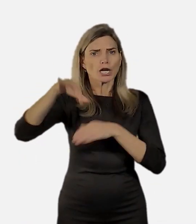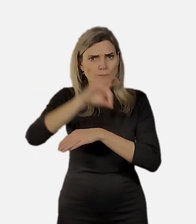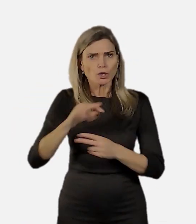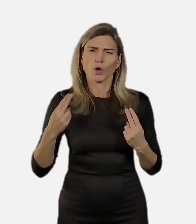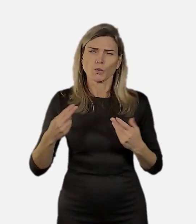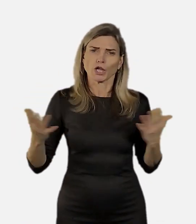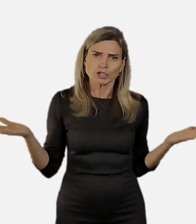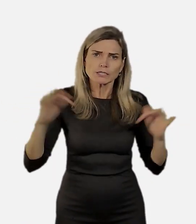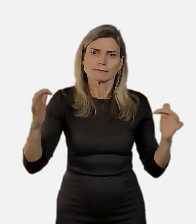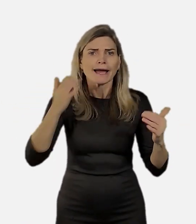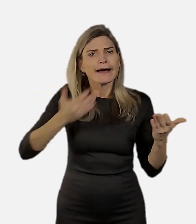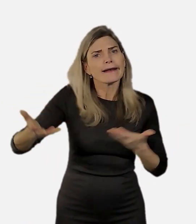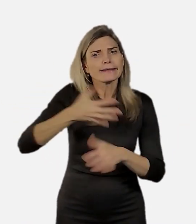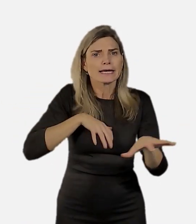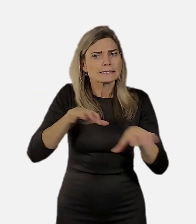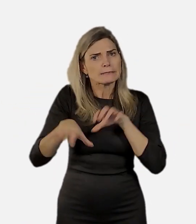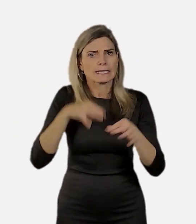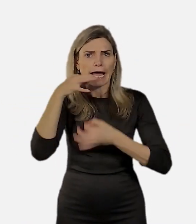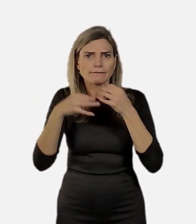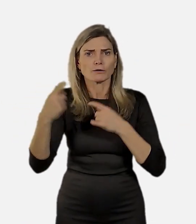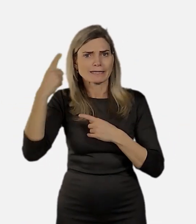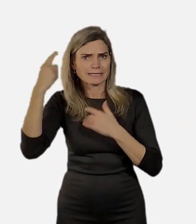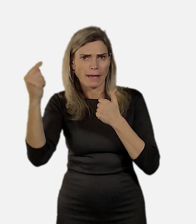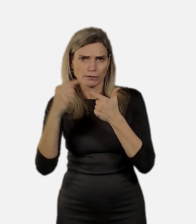Good evening, welcome to the Center for Architecture and Urban Planning,